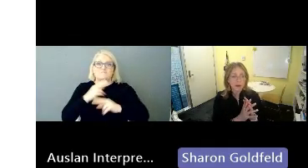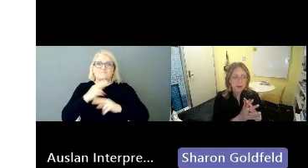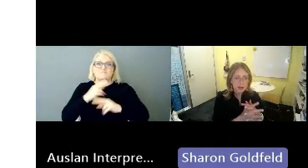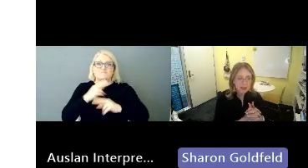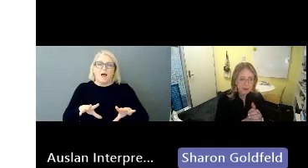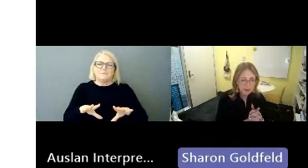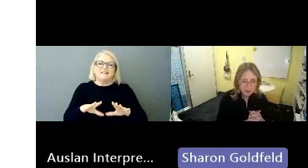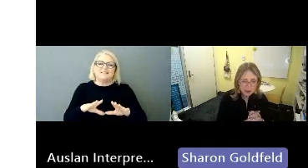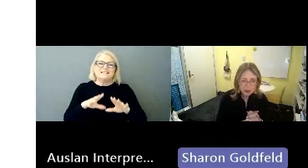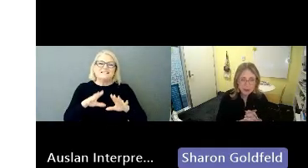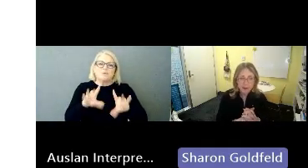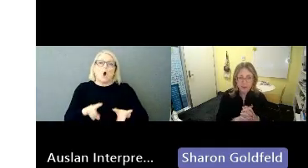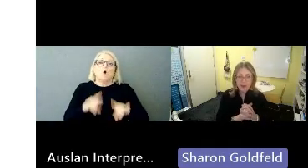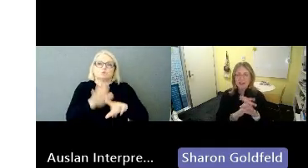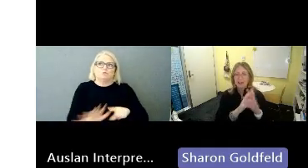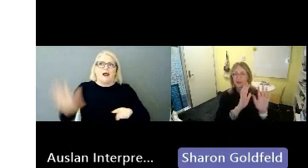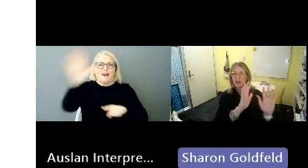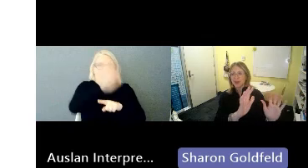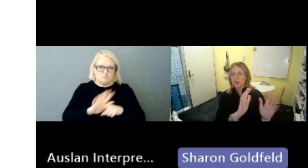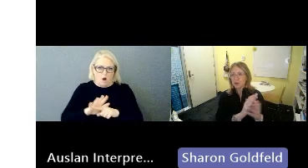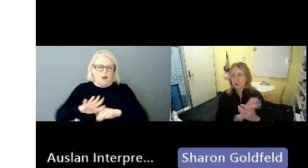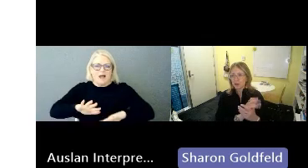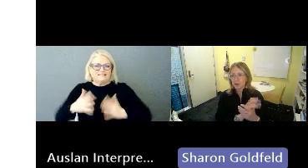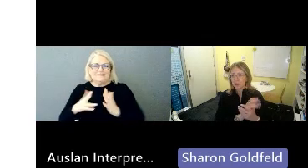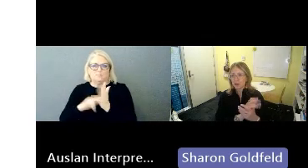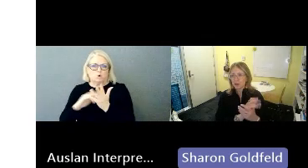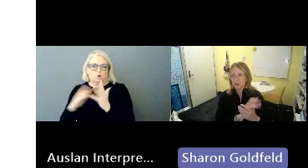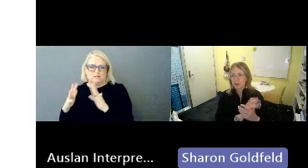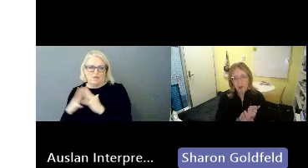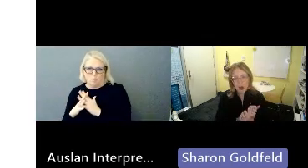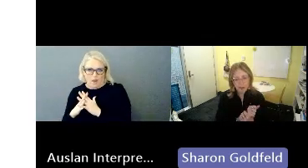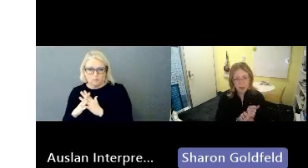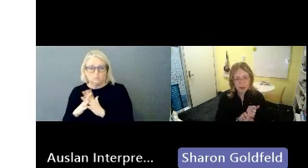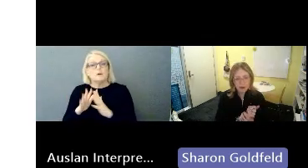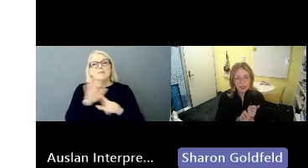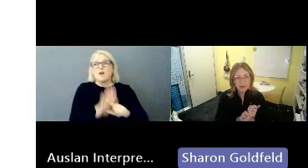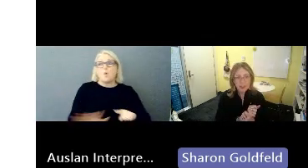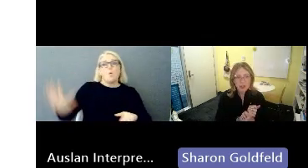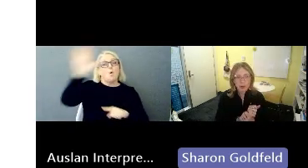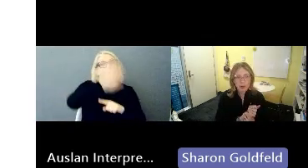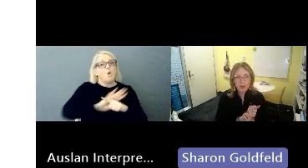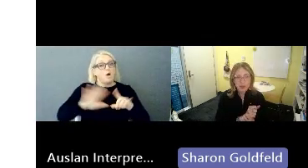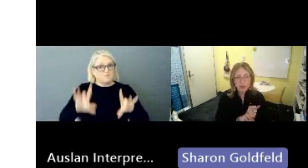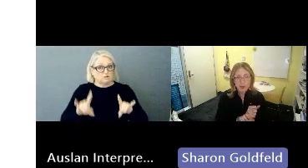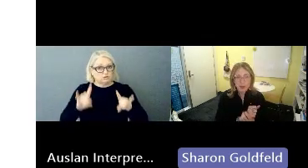I thought that was a bit presumptive of me. So, this is what's going on in the Commonwealth. These are all things